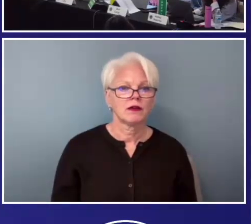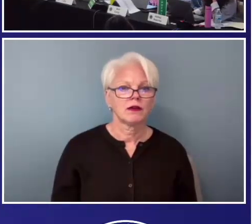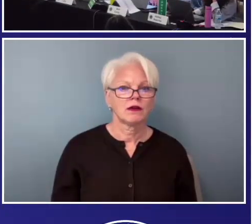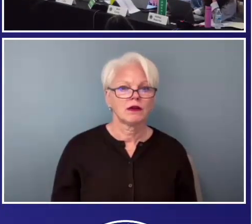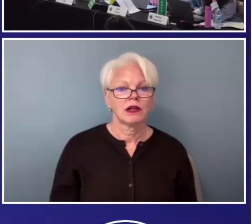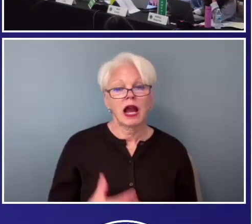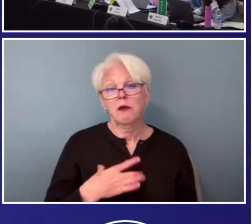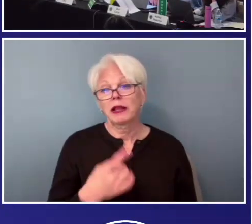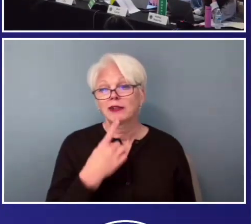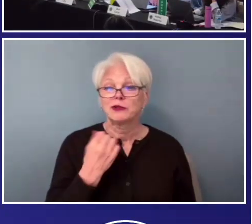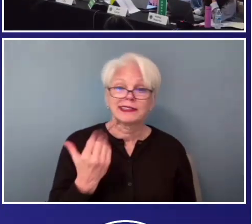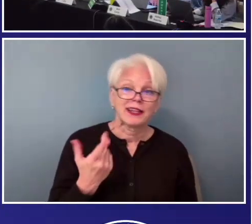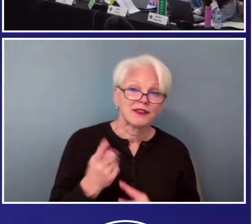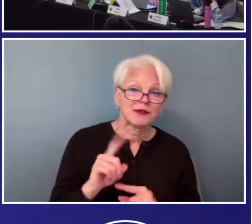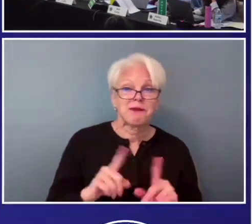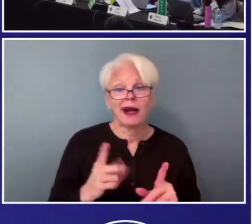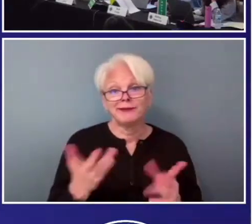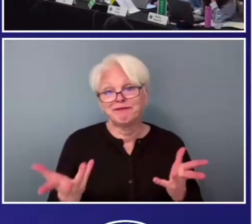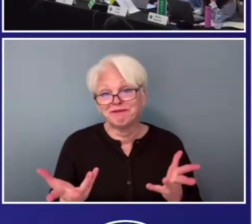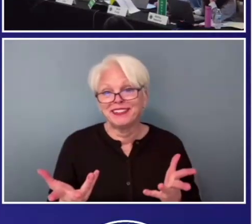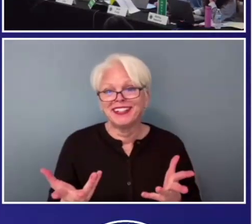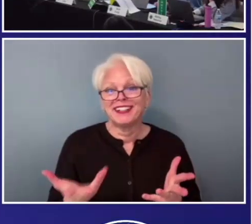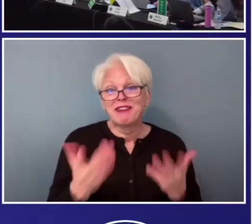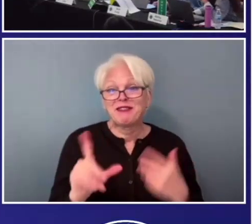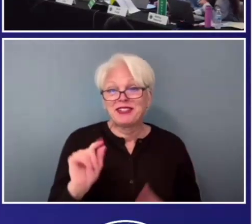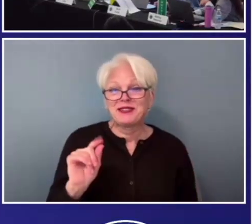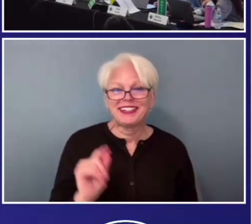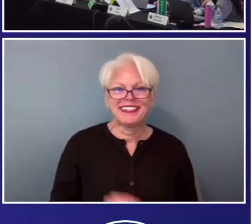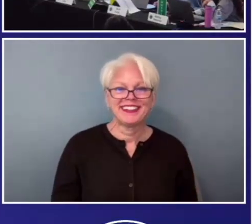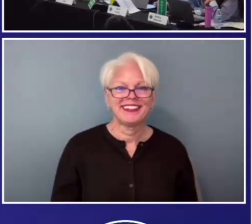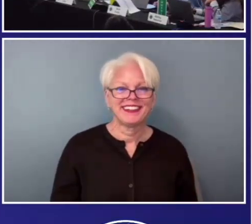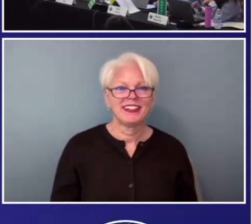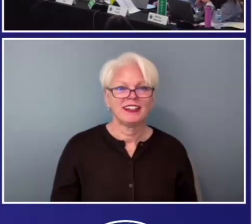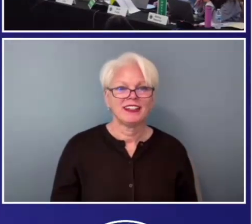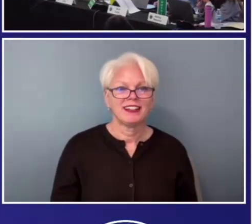15 minutes, but maybe 20, I'll say 20.